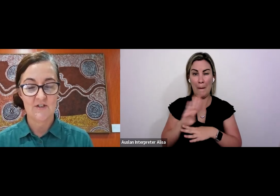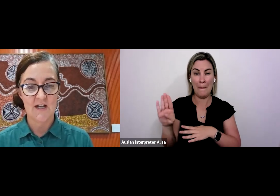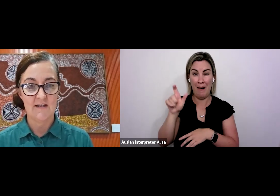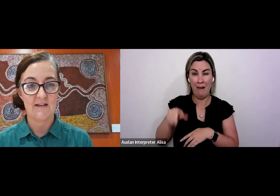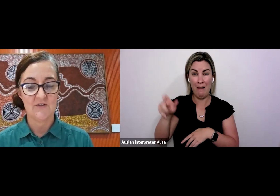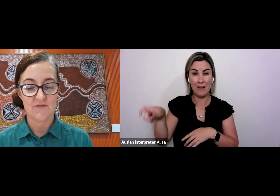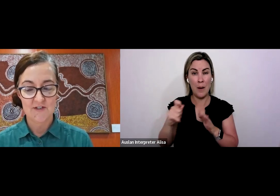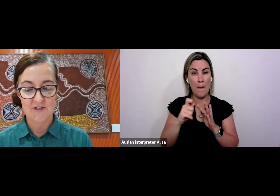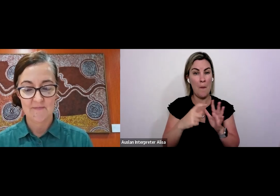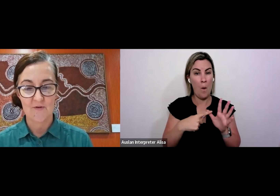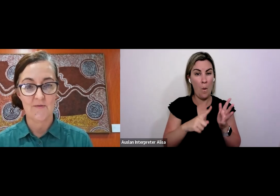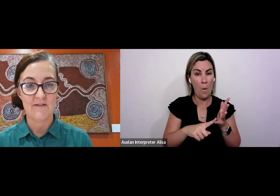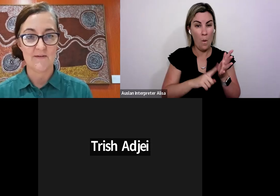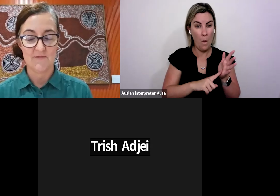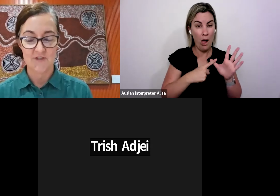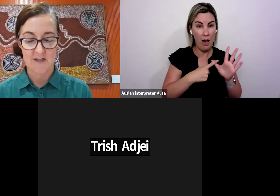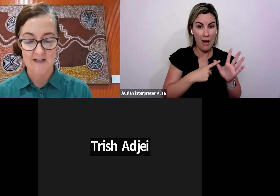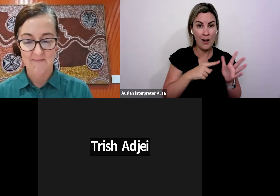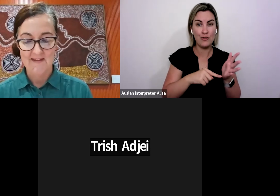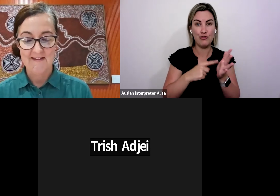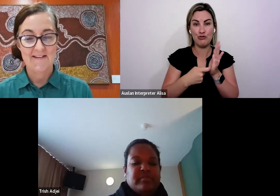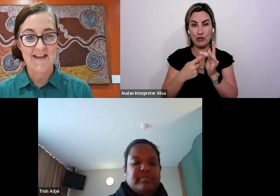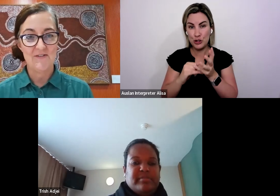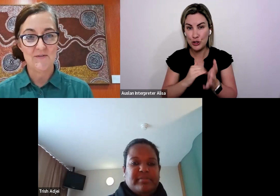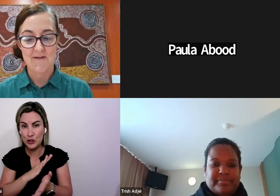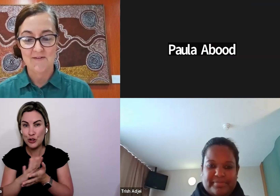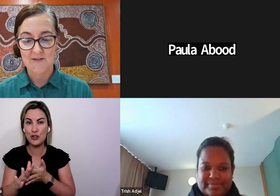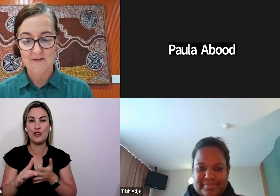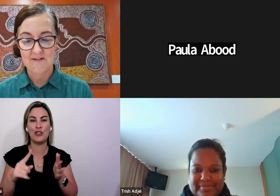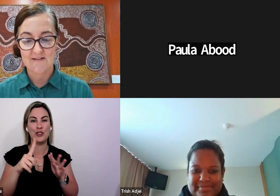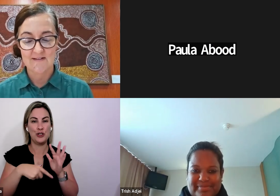Jake and Trish all the way from Geneva and to our interpreters,